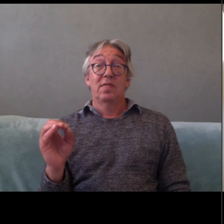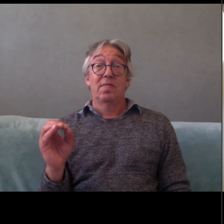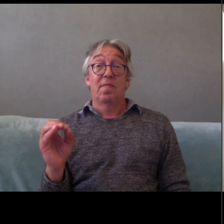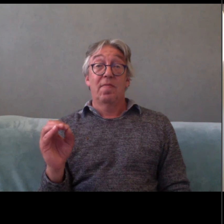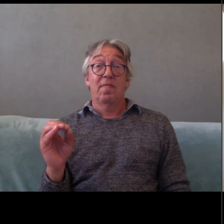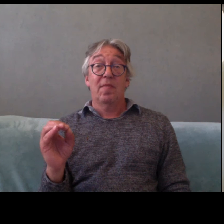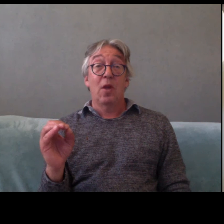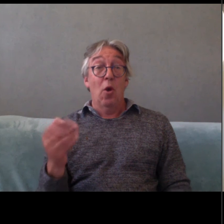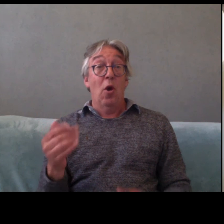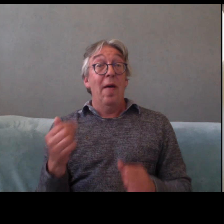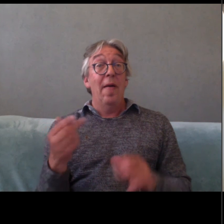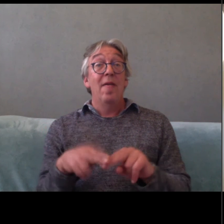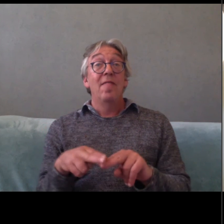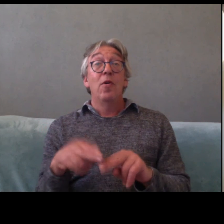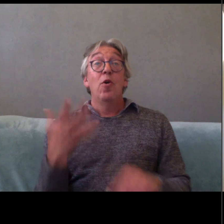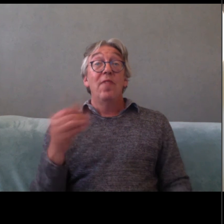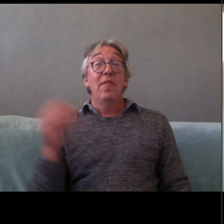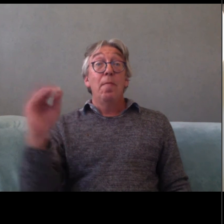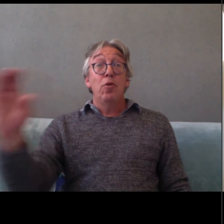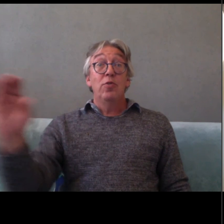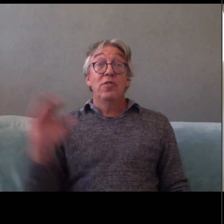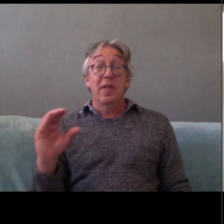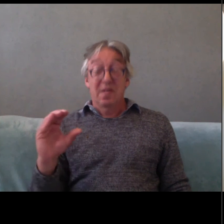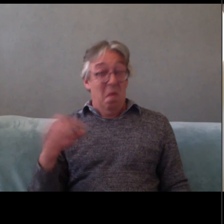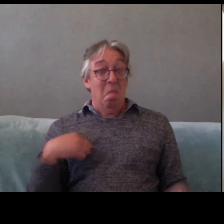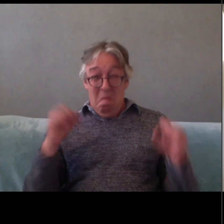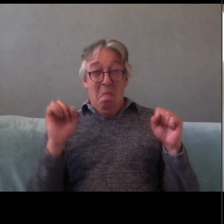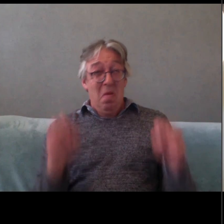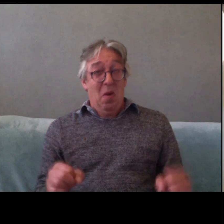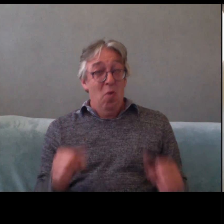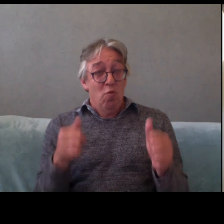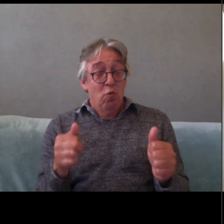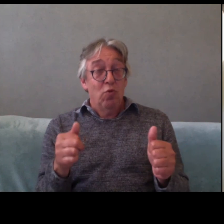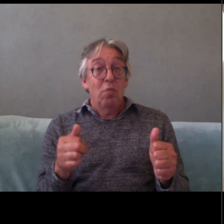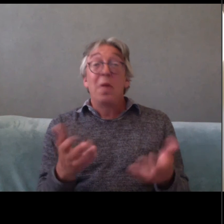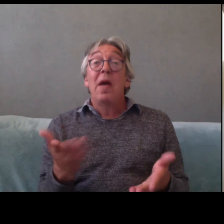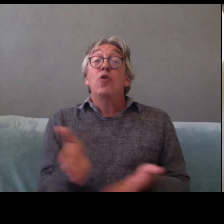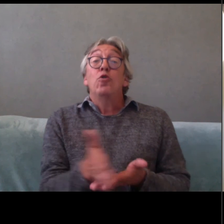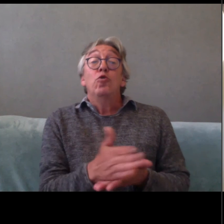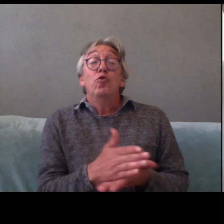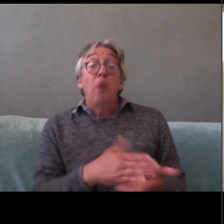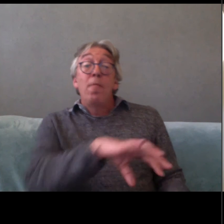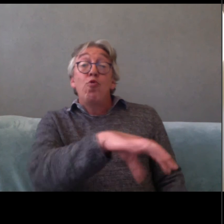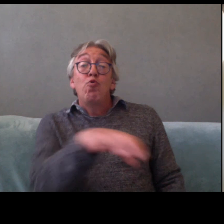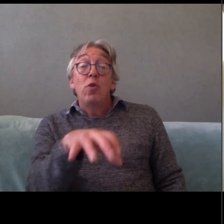Maybe this 100% co-financing in some regions would be very good.